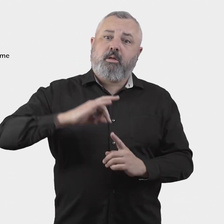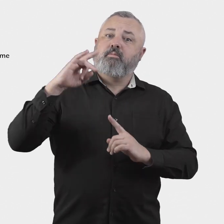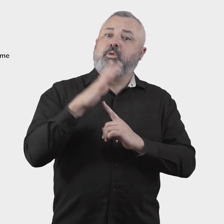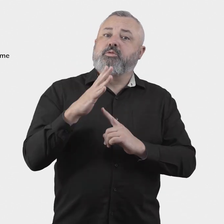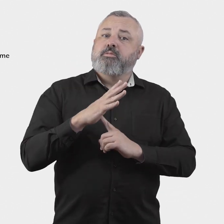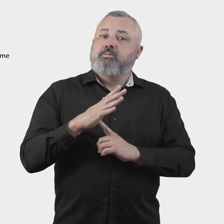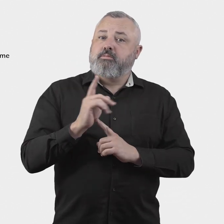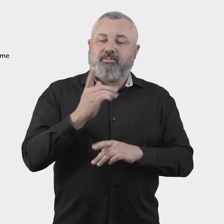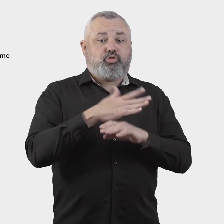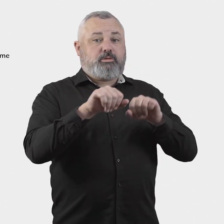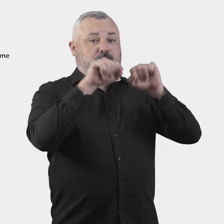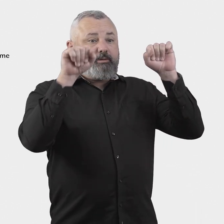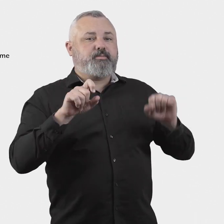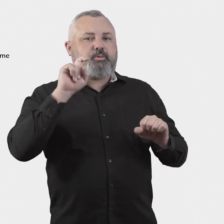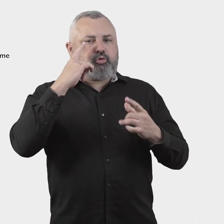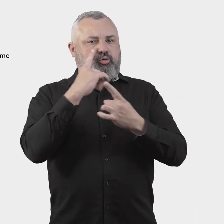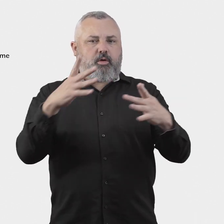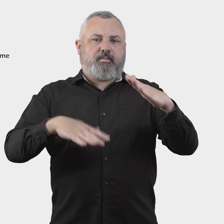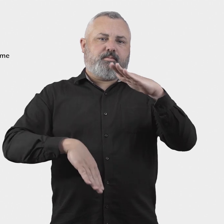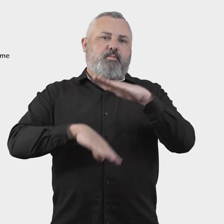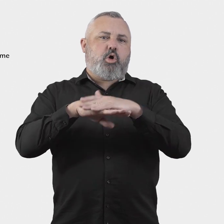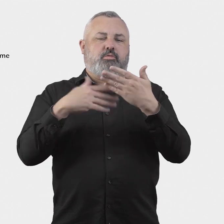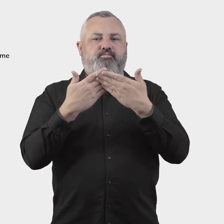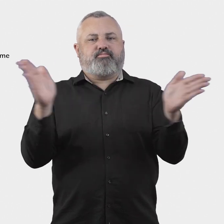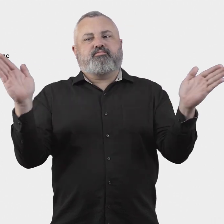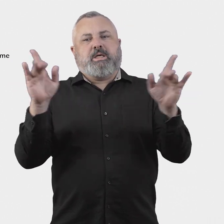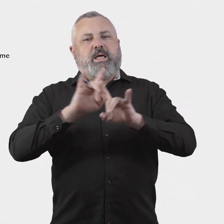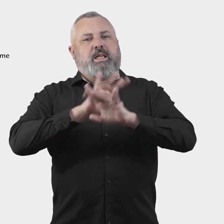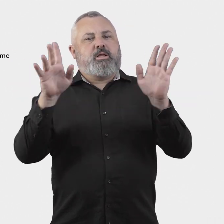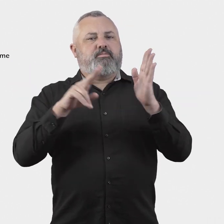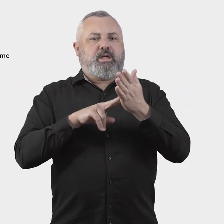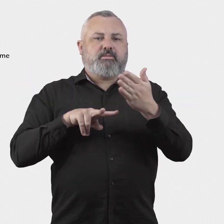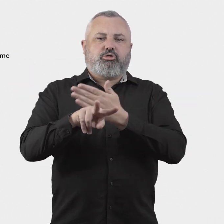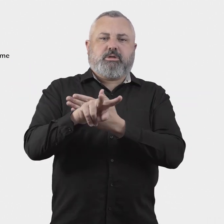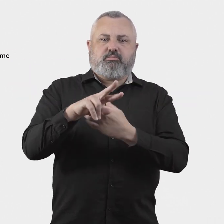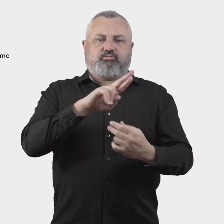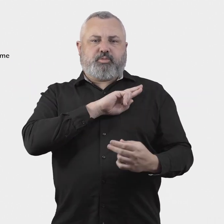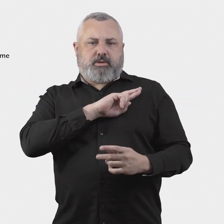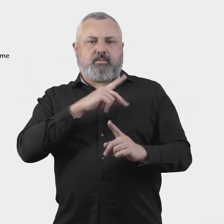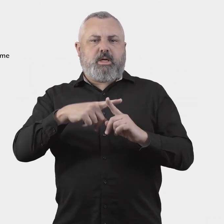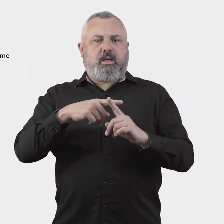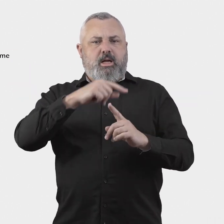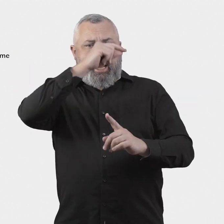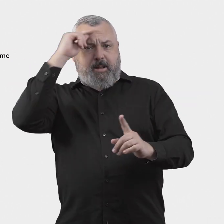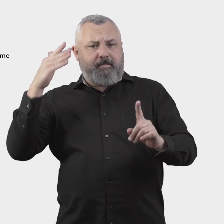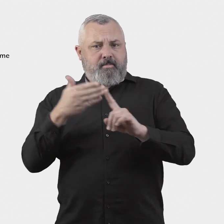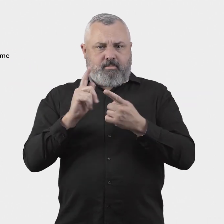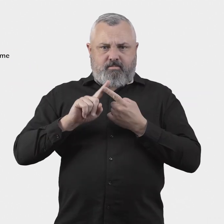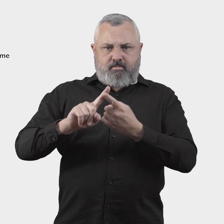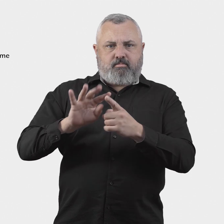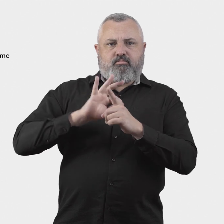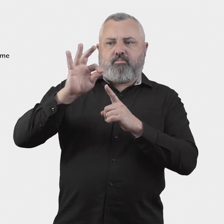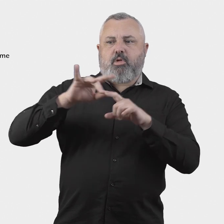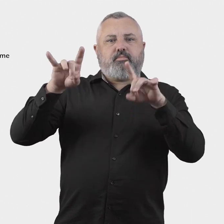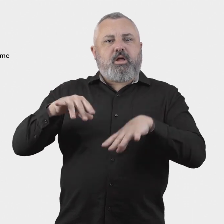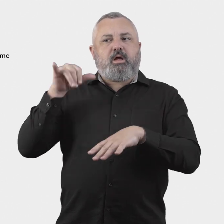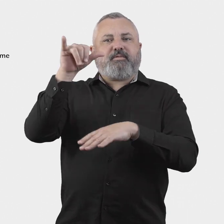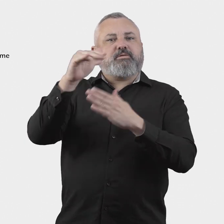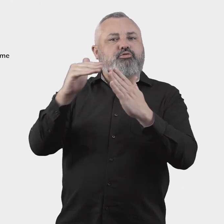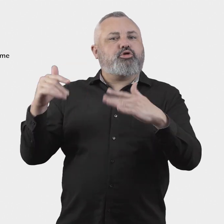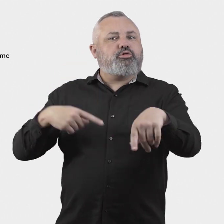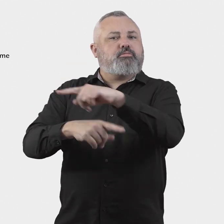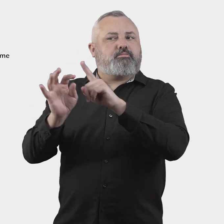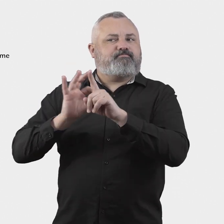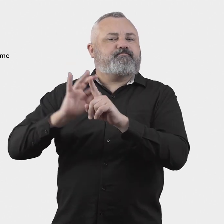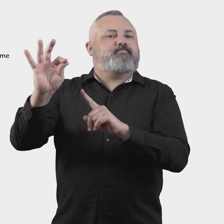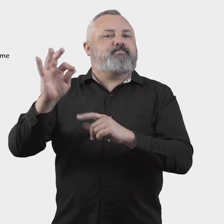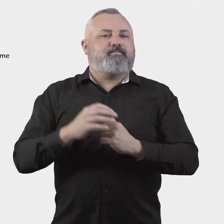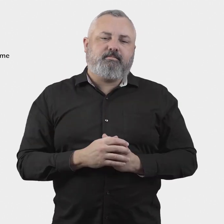transparency and continuous improvement in the Australian aviation industry.